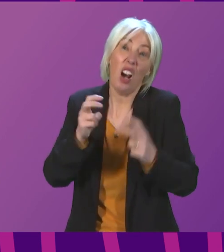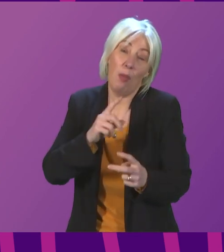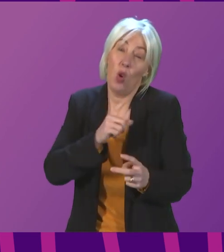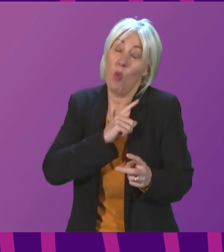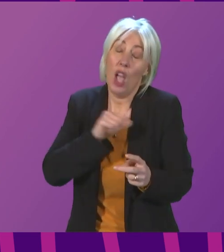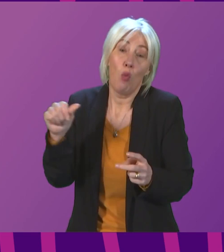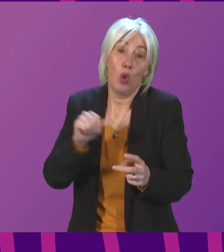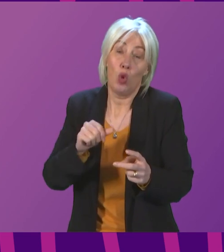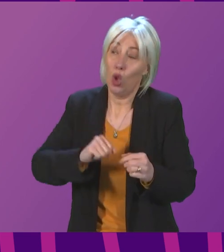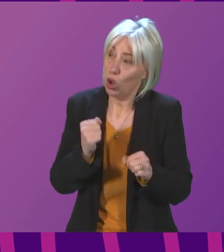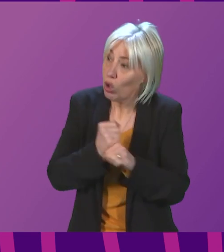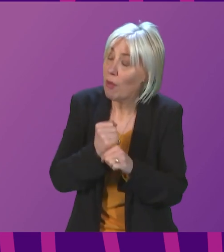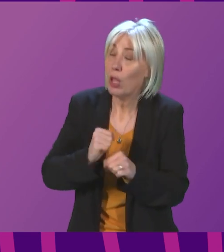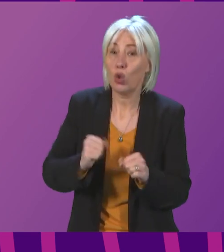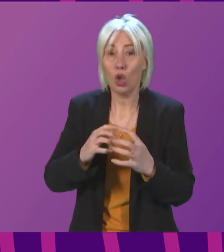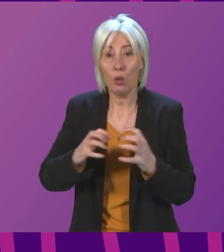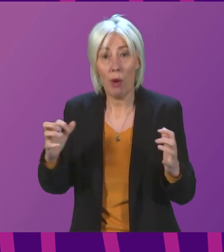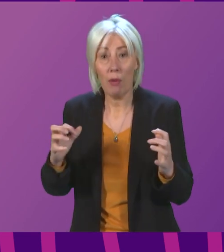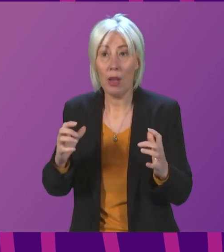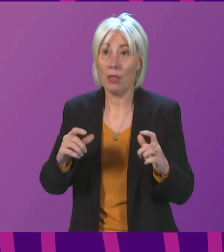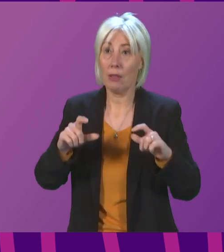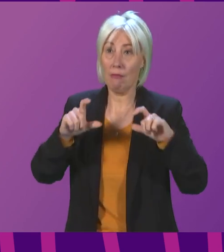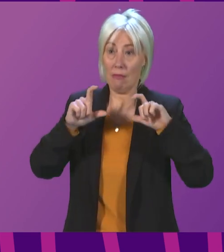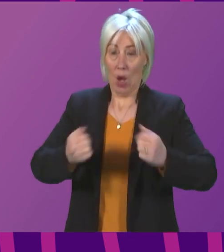Governments and the Scottish Parliament, and not leaving them in the hands of Westminster